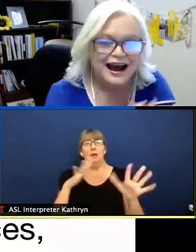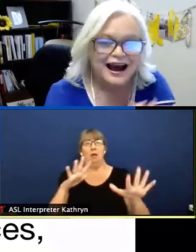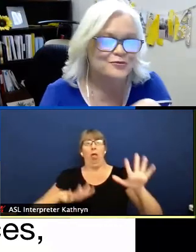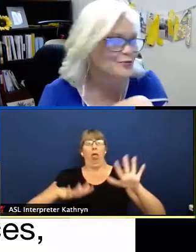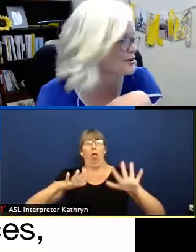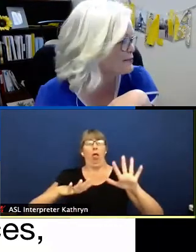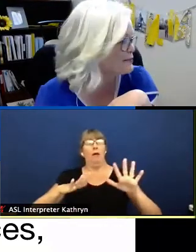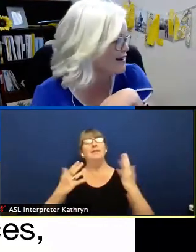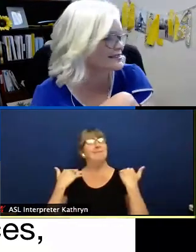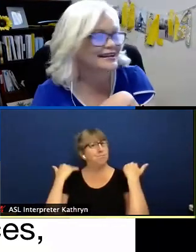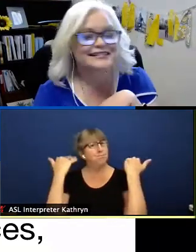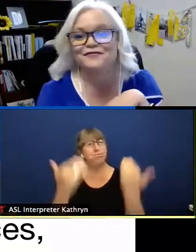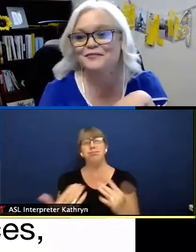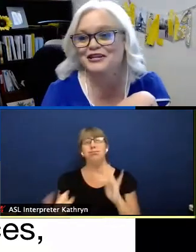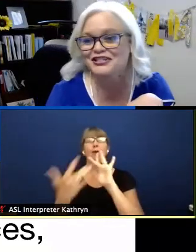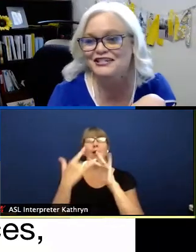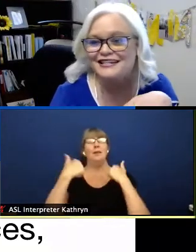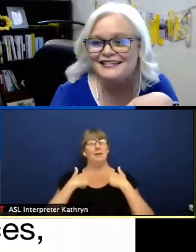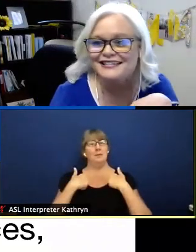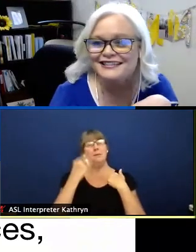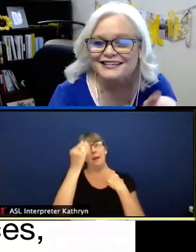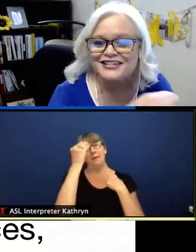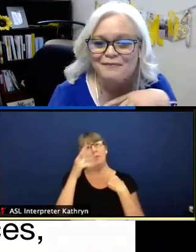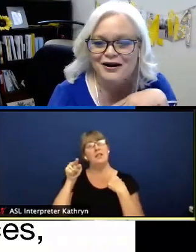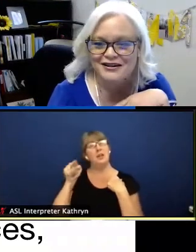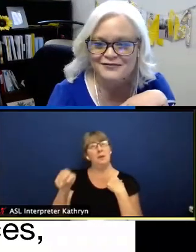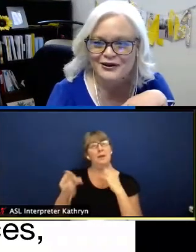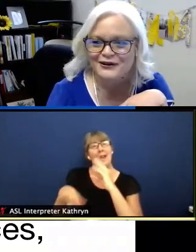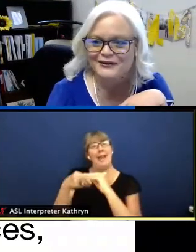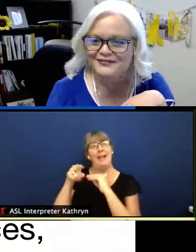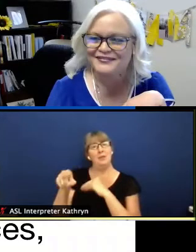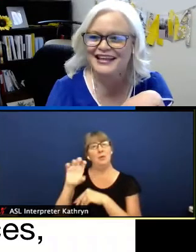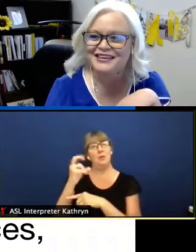I will put my contact information in the chat box for you. Thank you."